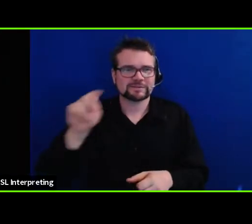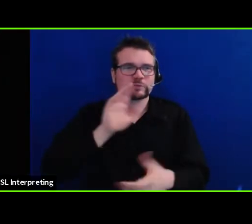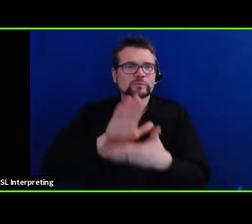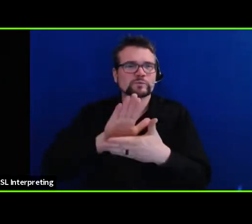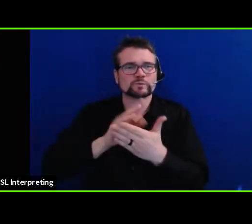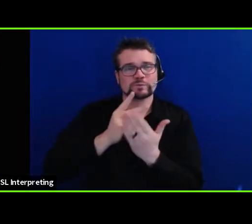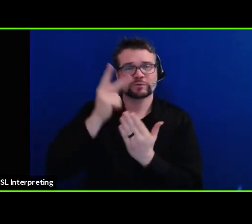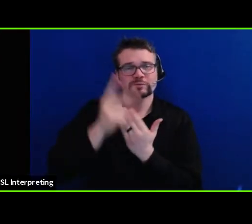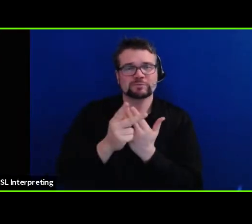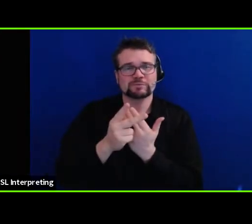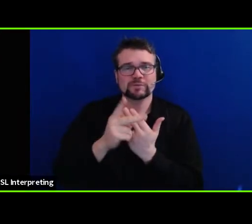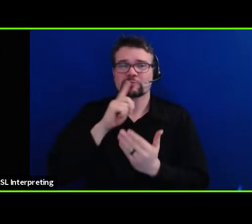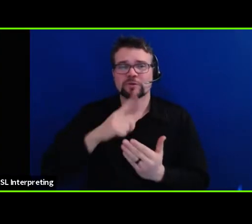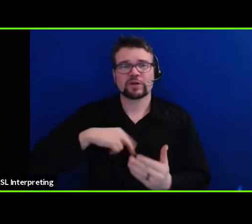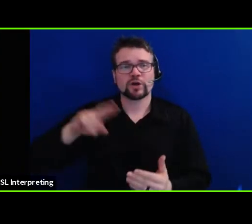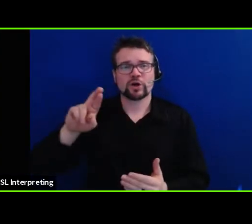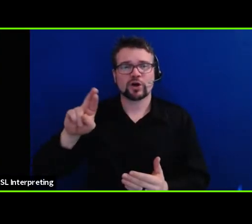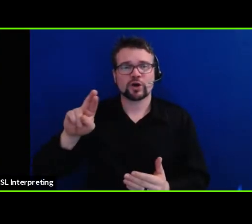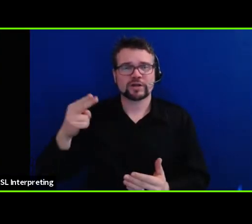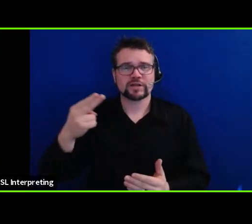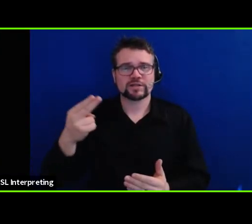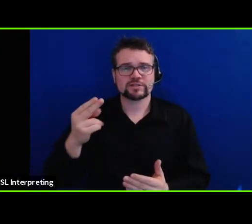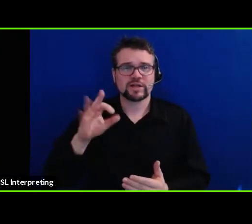RHF, I'M VERY PLEASED TO WELCOME YOU HERE TODAY.